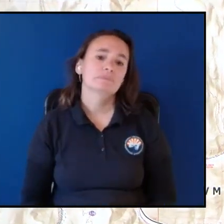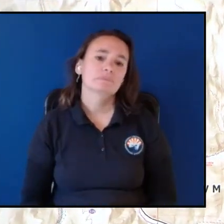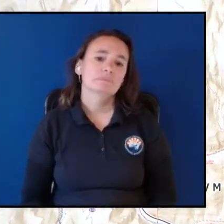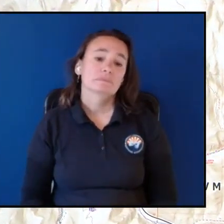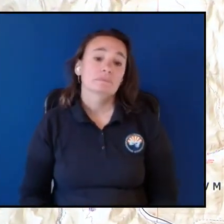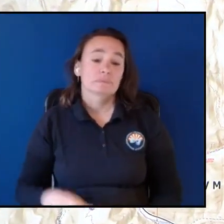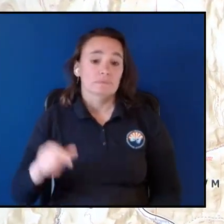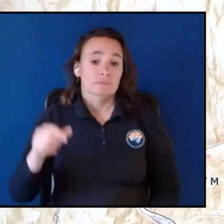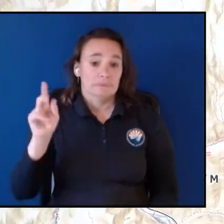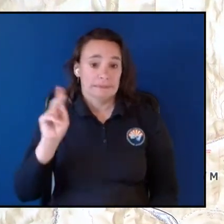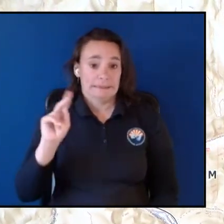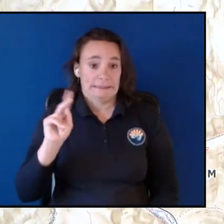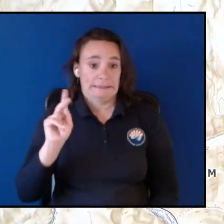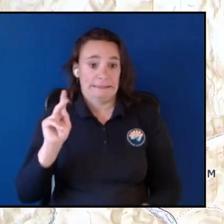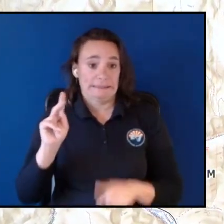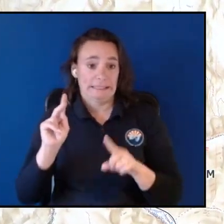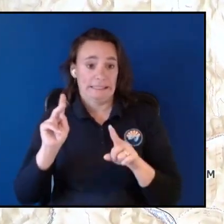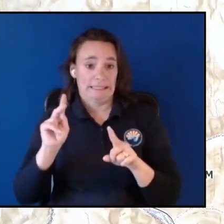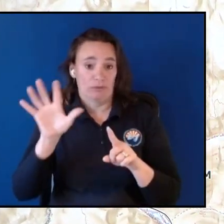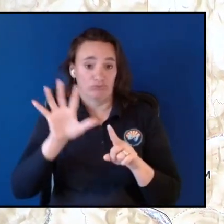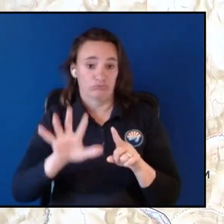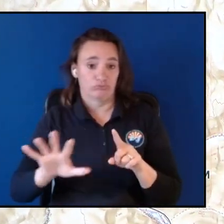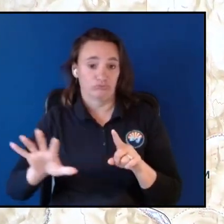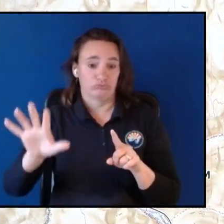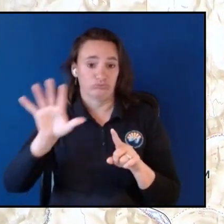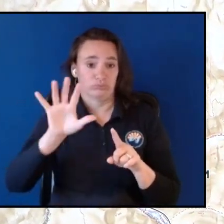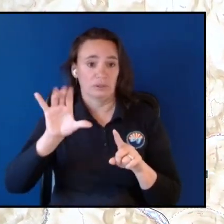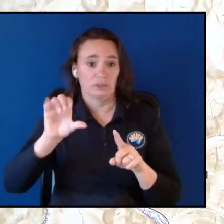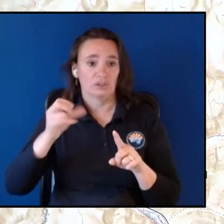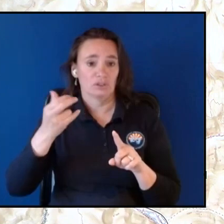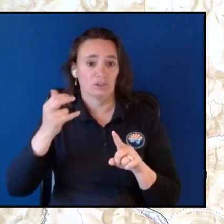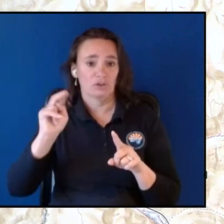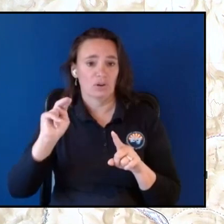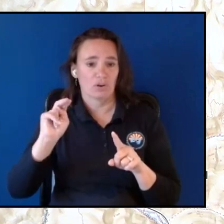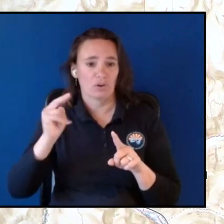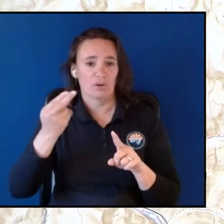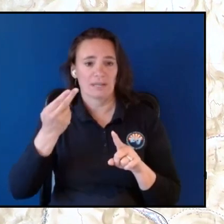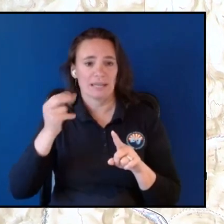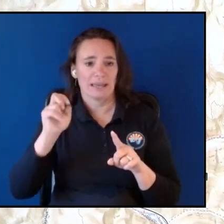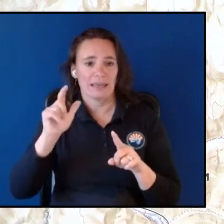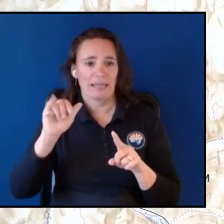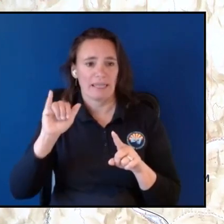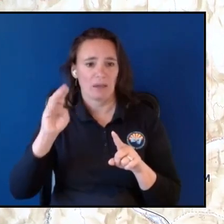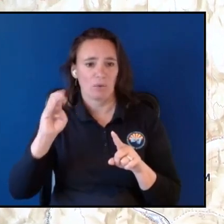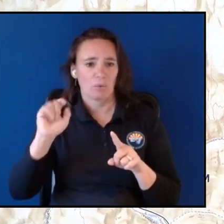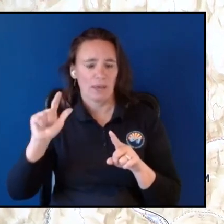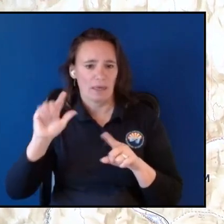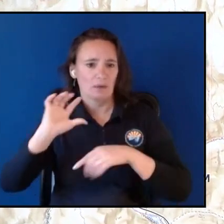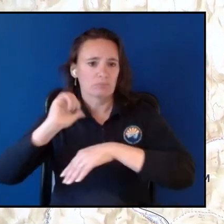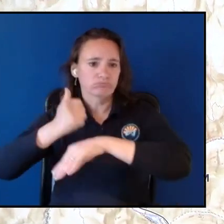map. The Chacon Heliwell that we put in several days ago, a couple of them actually, is being used to support the